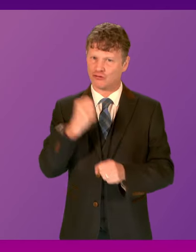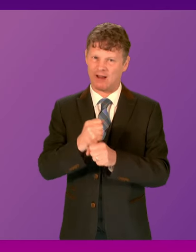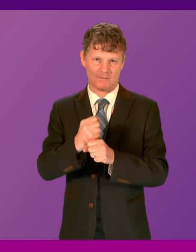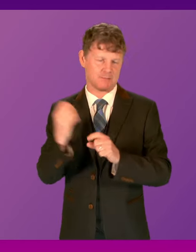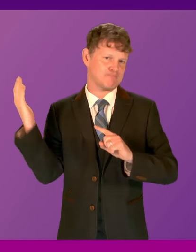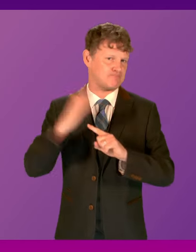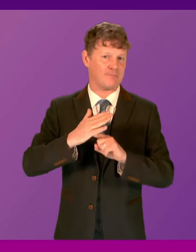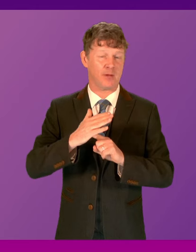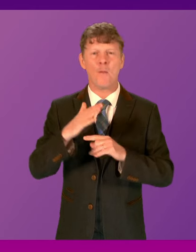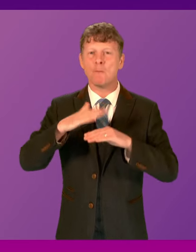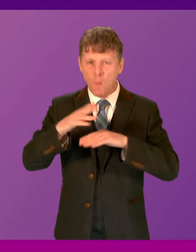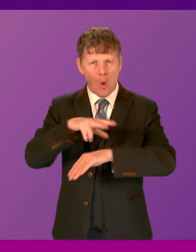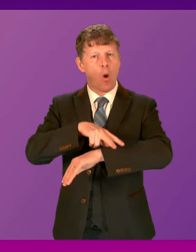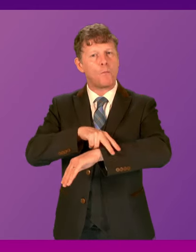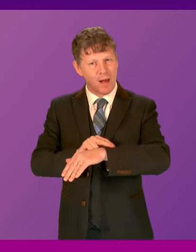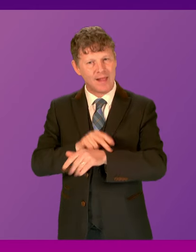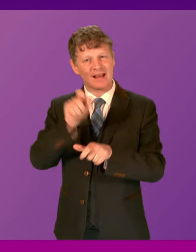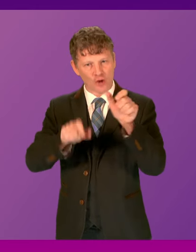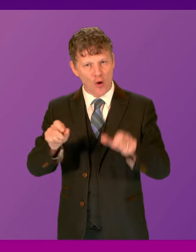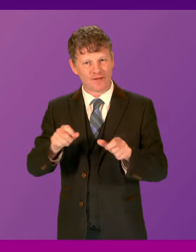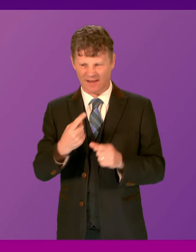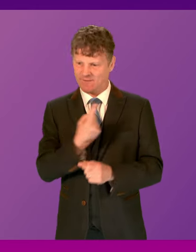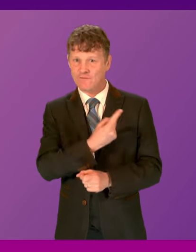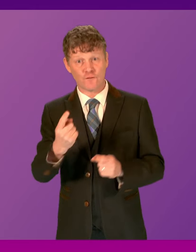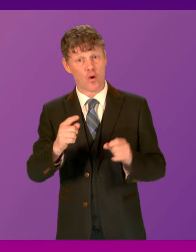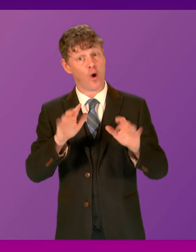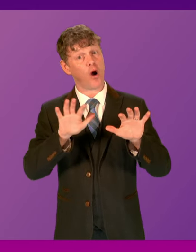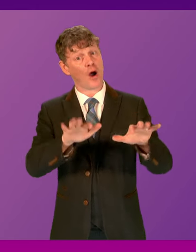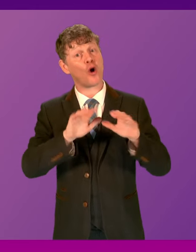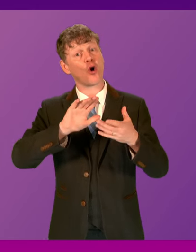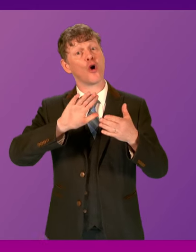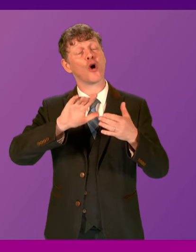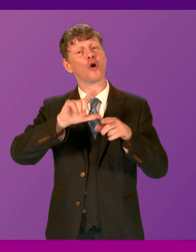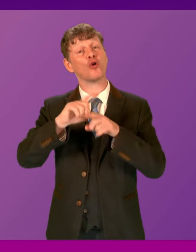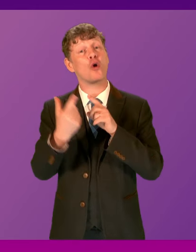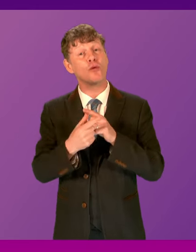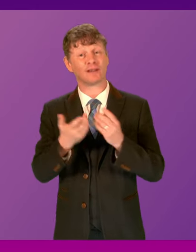Scotland than there are in England—where, of course, Douglas Ross’s party is in charge.